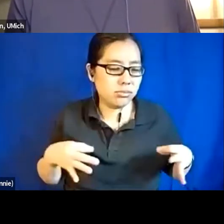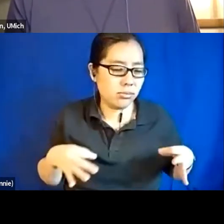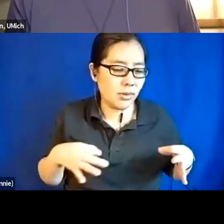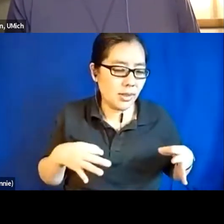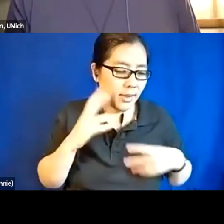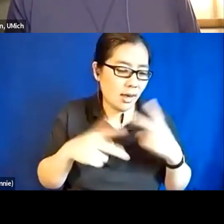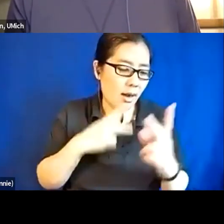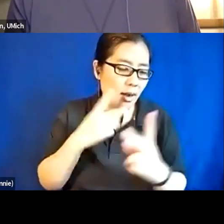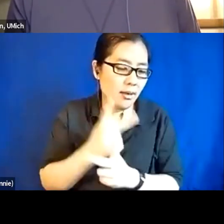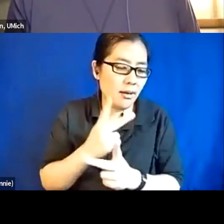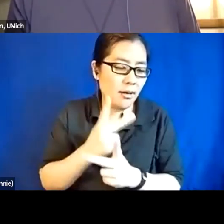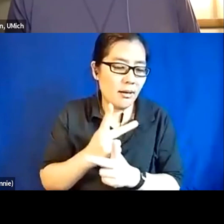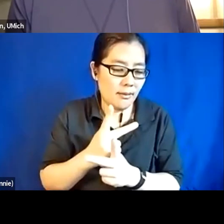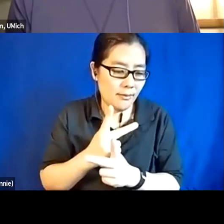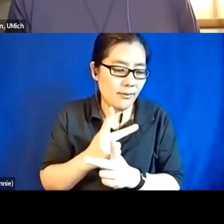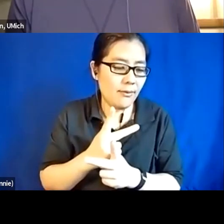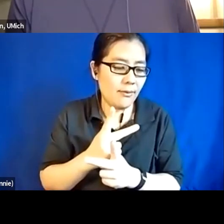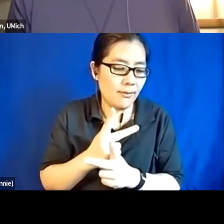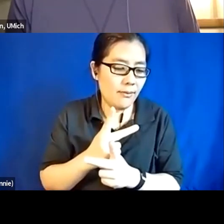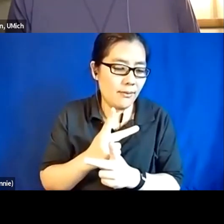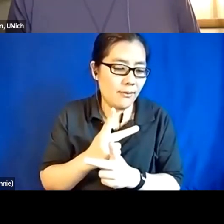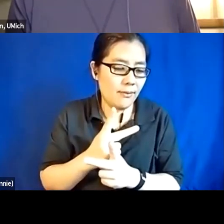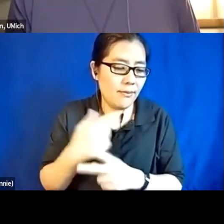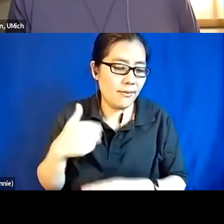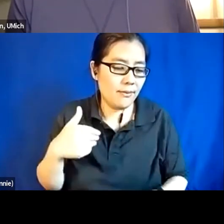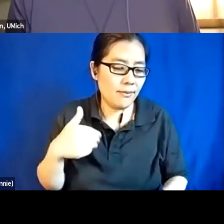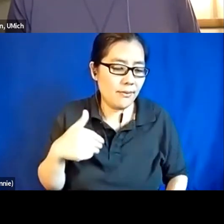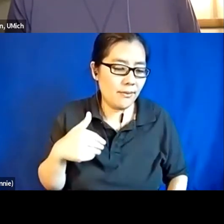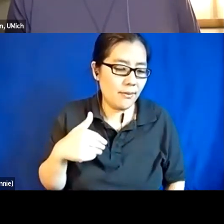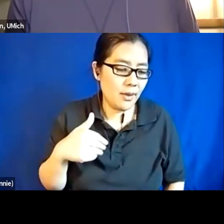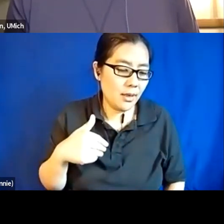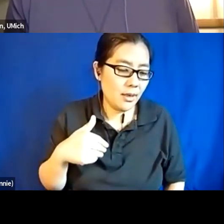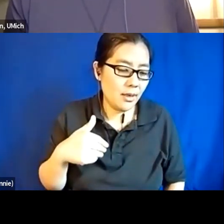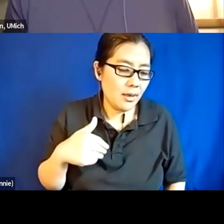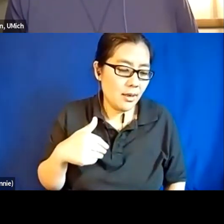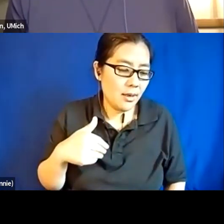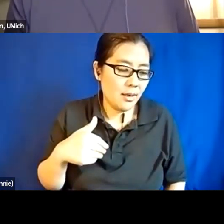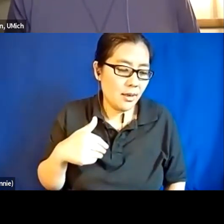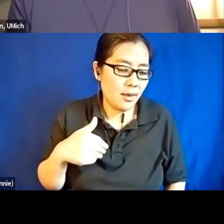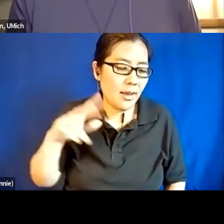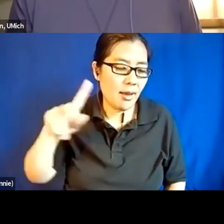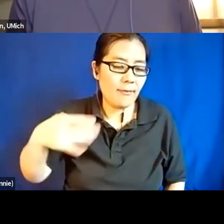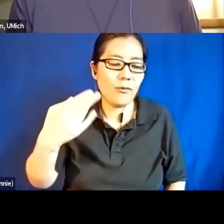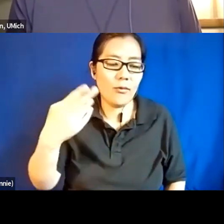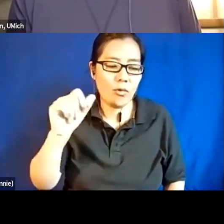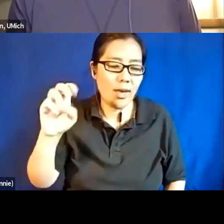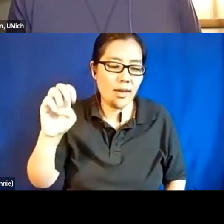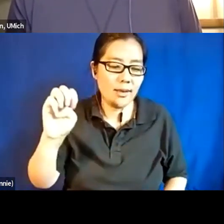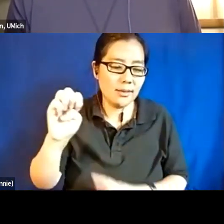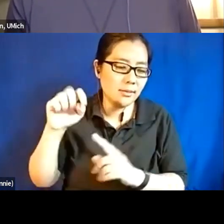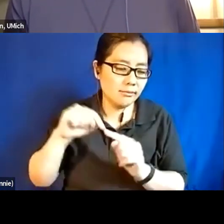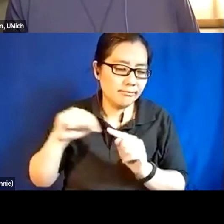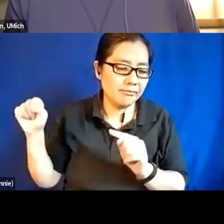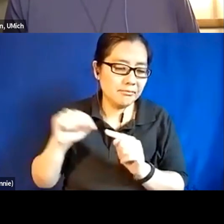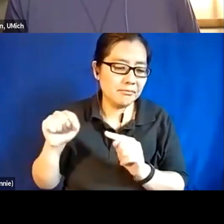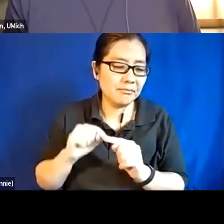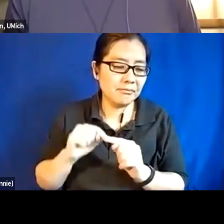am so thrilled to hear that. My apologies for not being aware of that comic